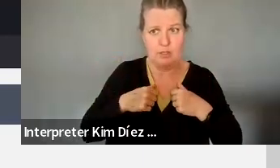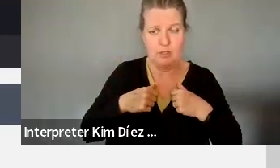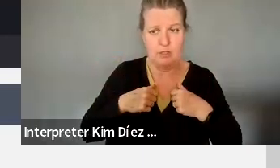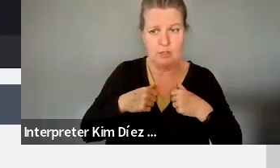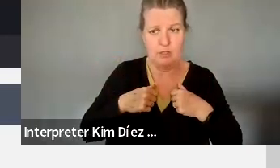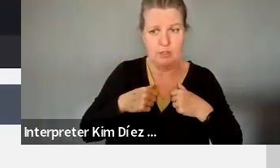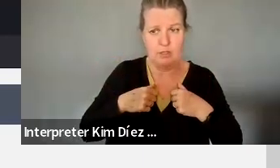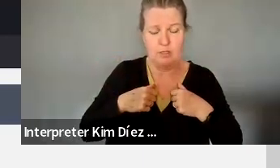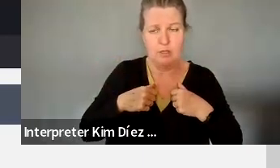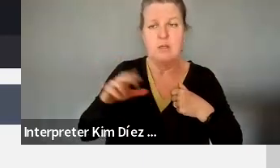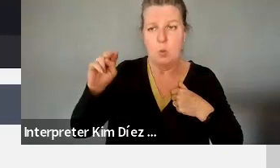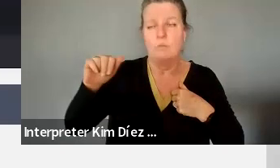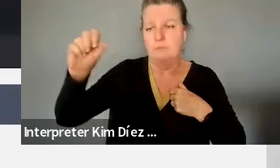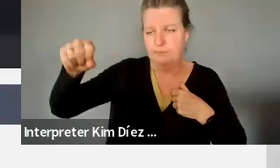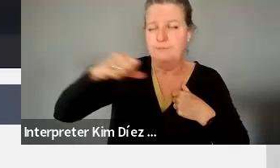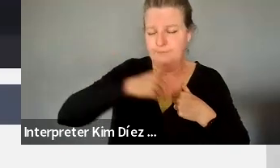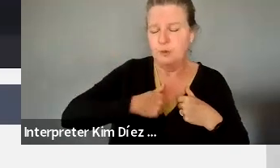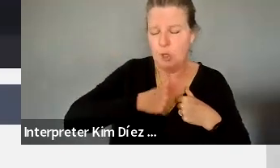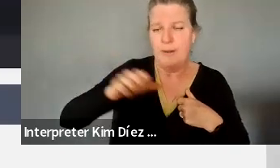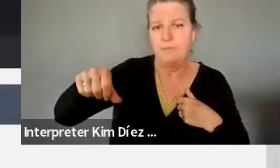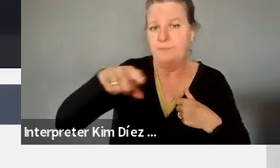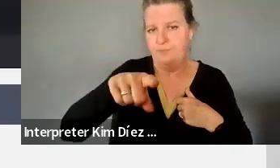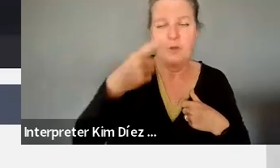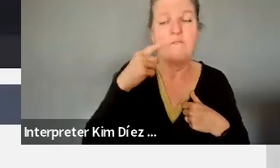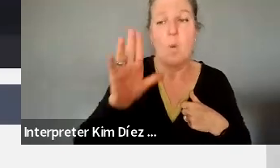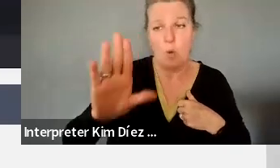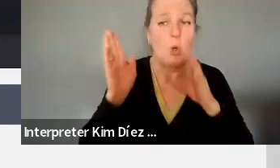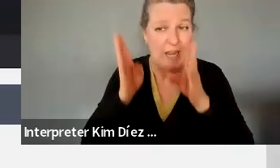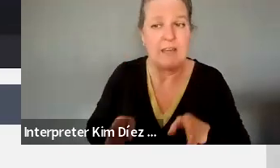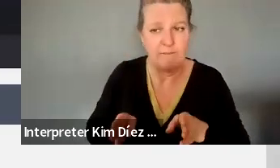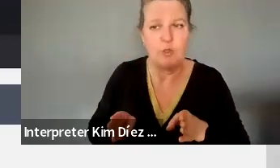[Una] Sorry, yes, this is for your individual contribution.